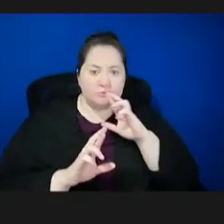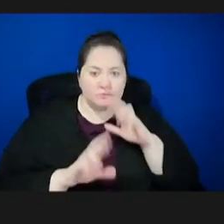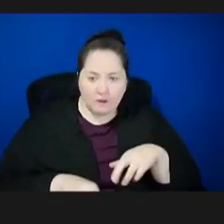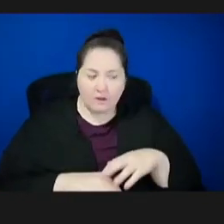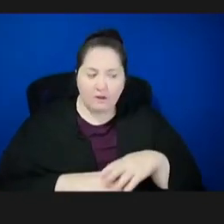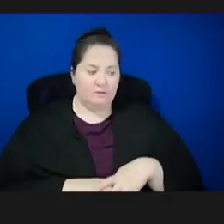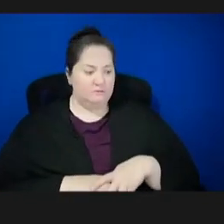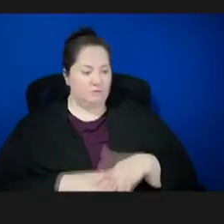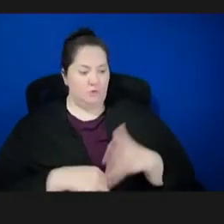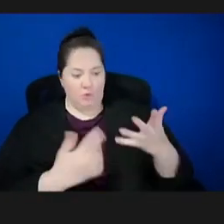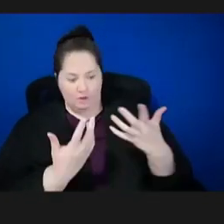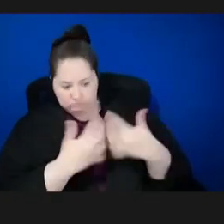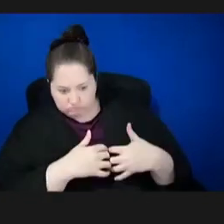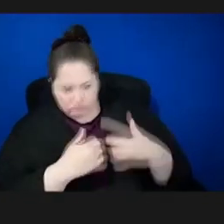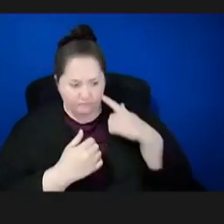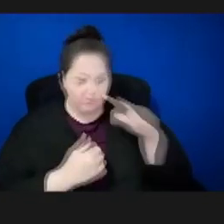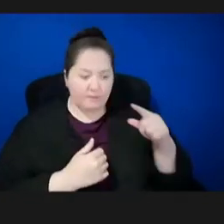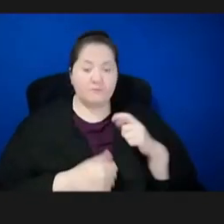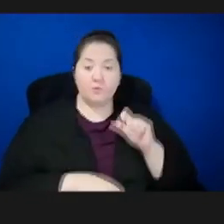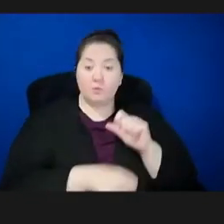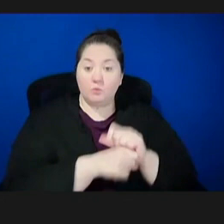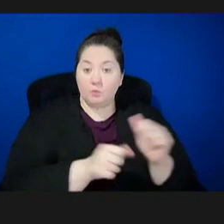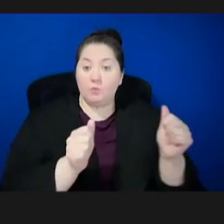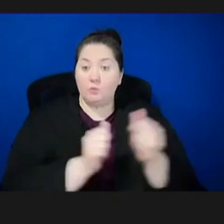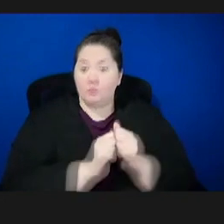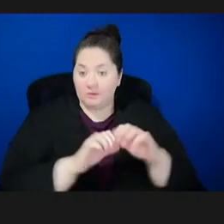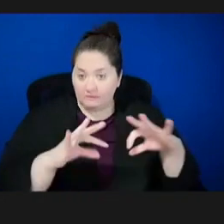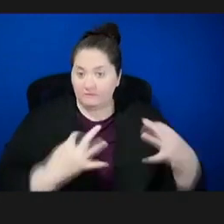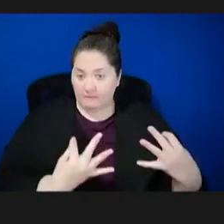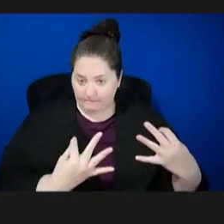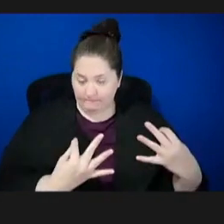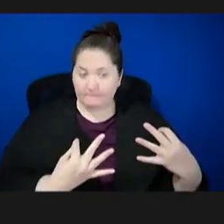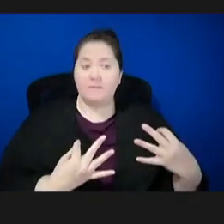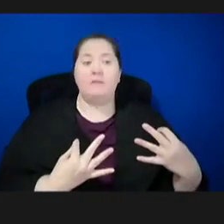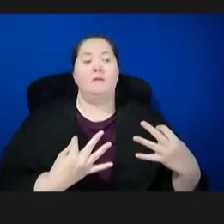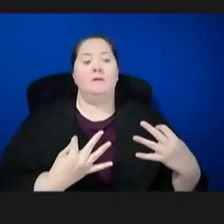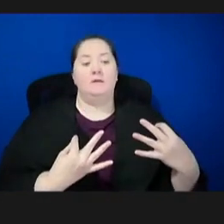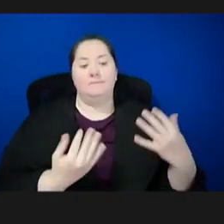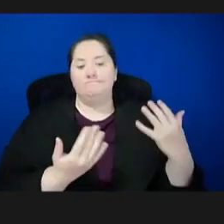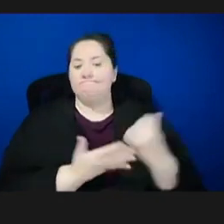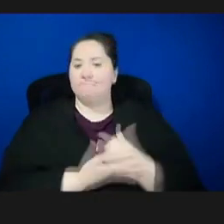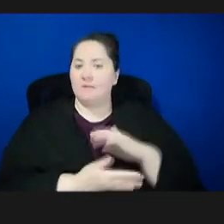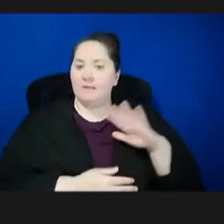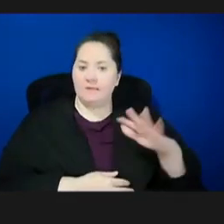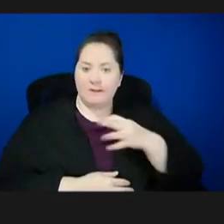work. And so collaborating with the family and leveraging their expertise and their child with